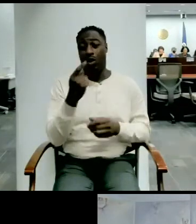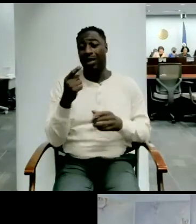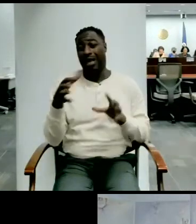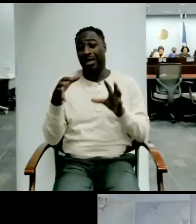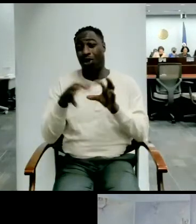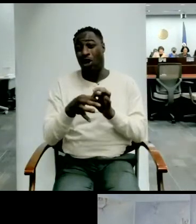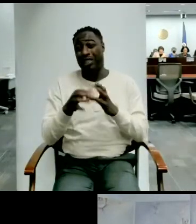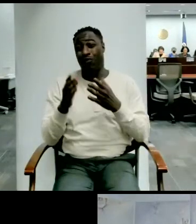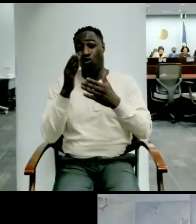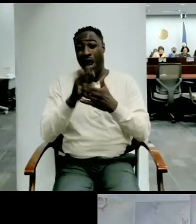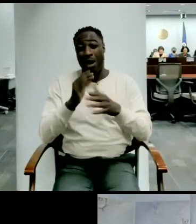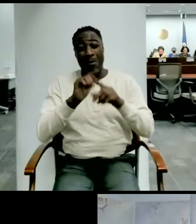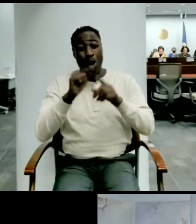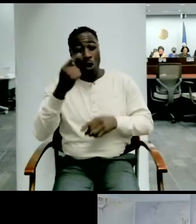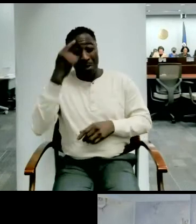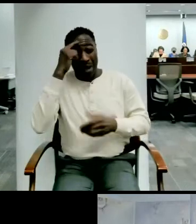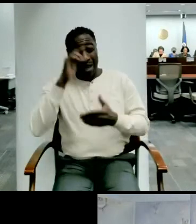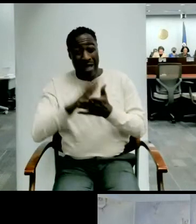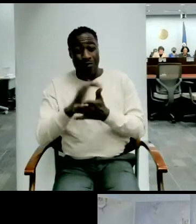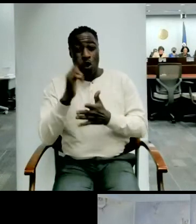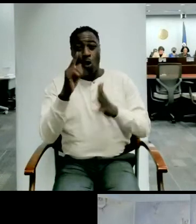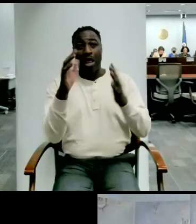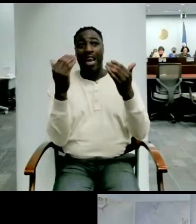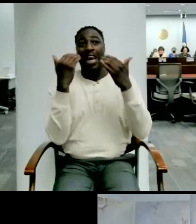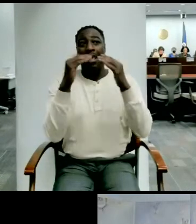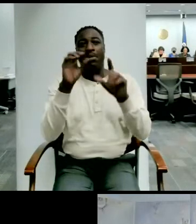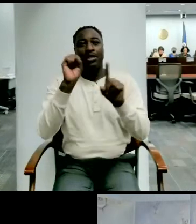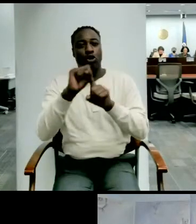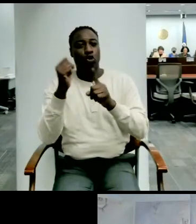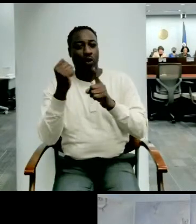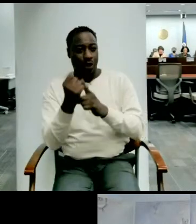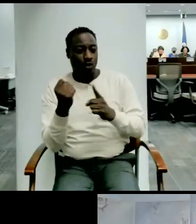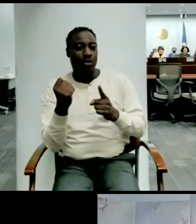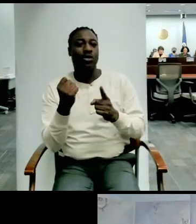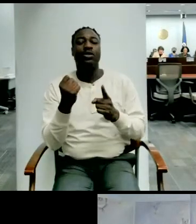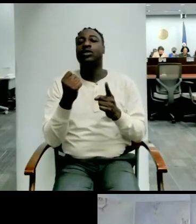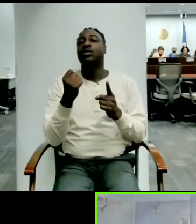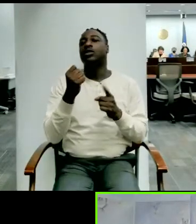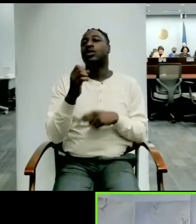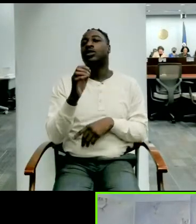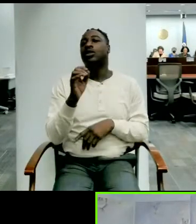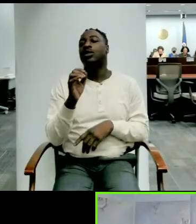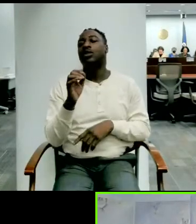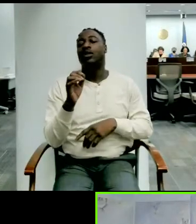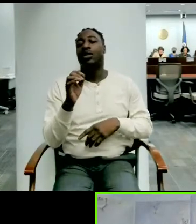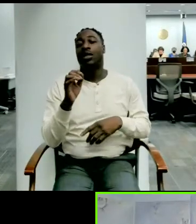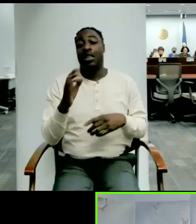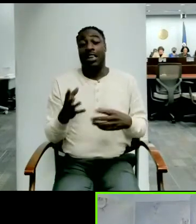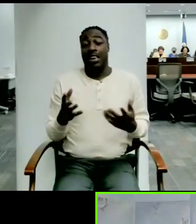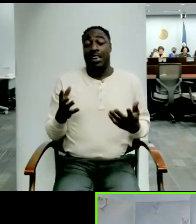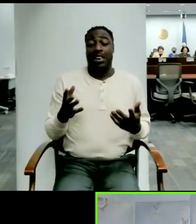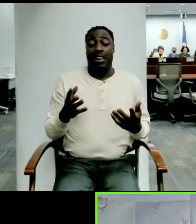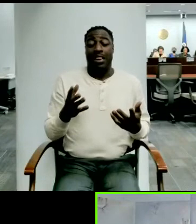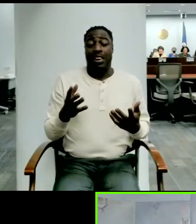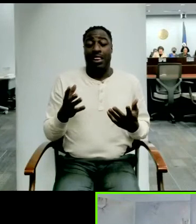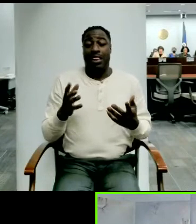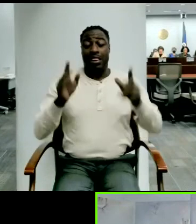but that you believable there are only limited circumstances in which the presence of an LGTBQI +